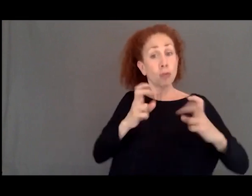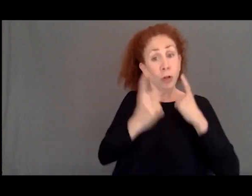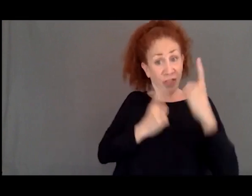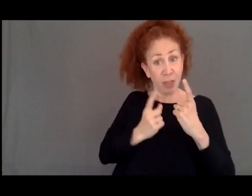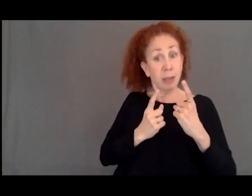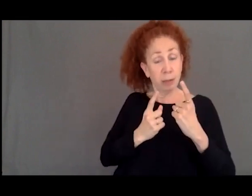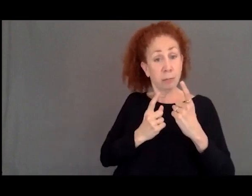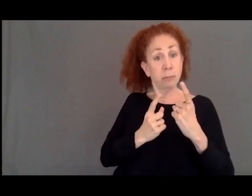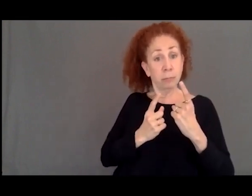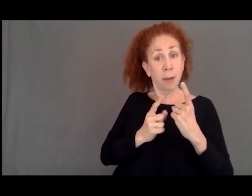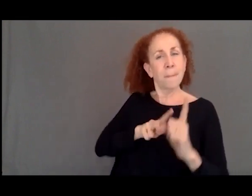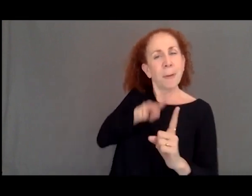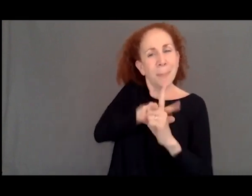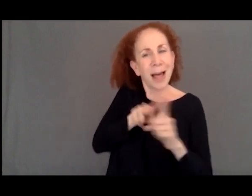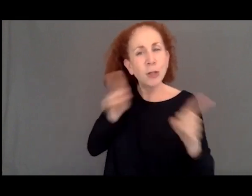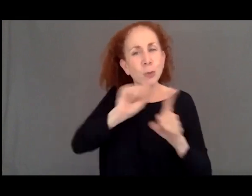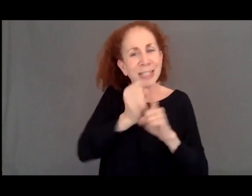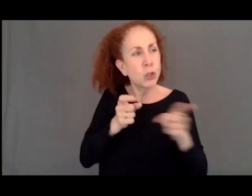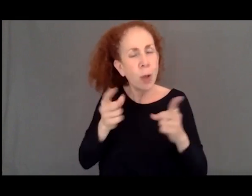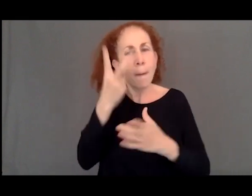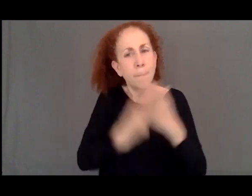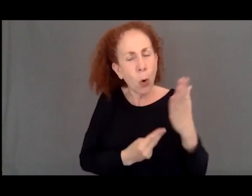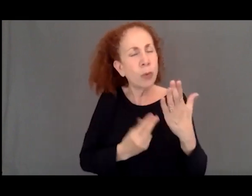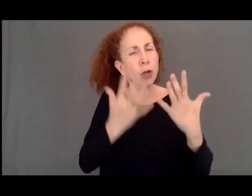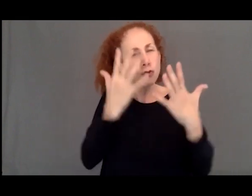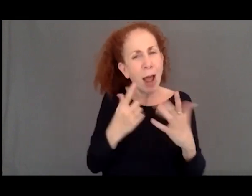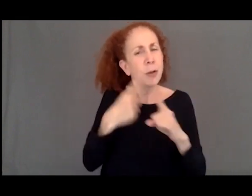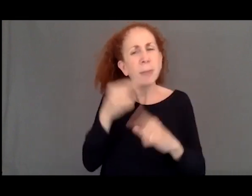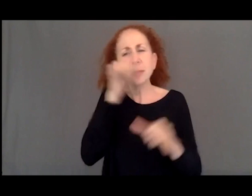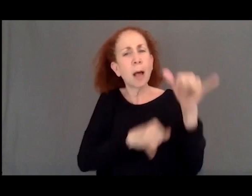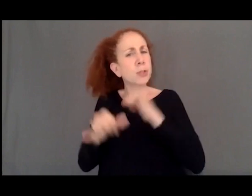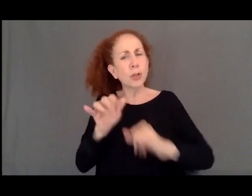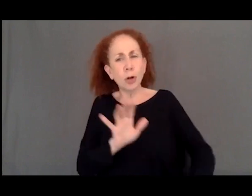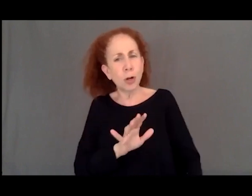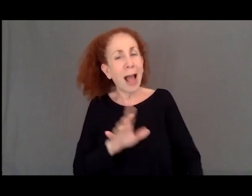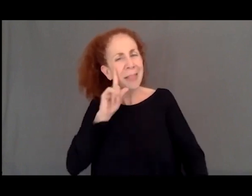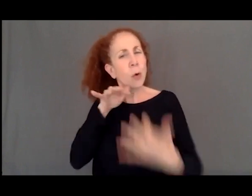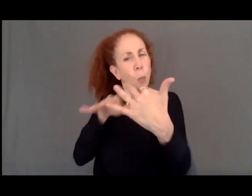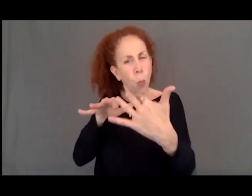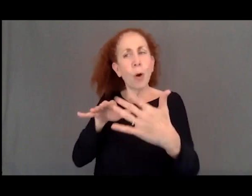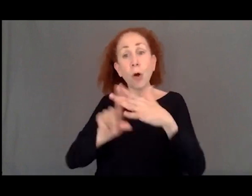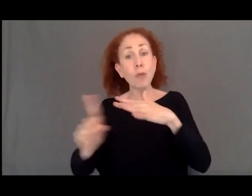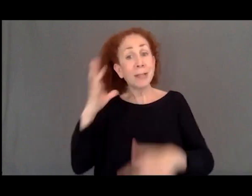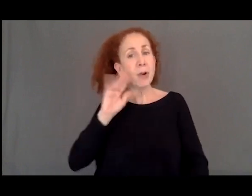to, really, situations that are both tragic and absurd. Because that's what I think war and refugee experiences are.